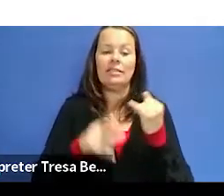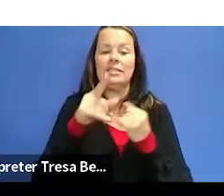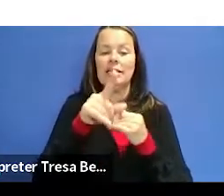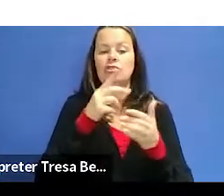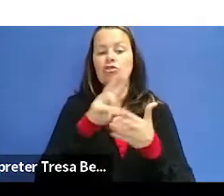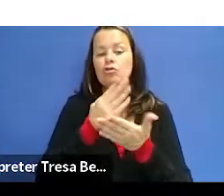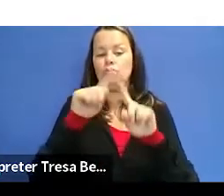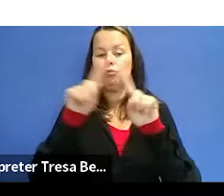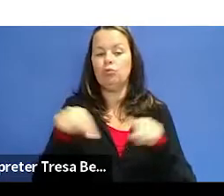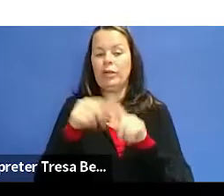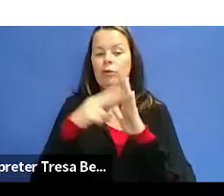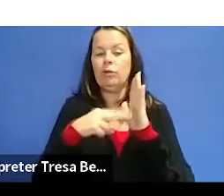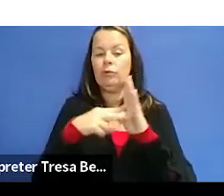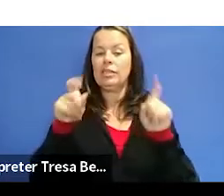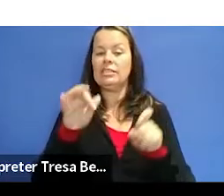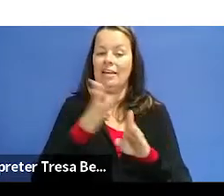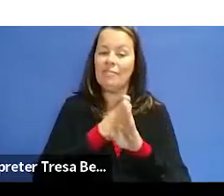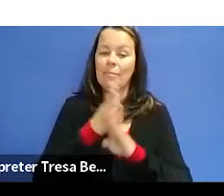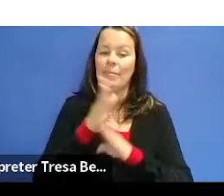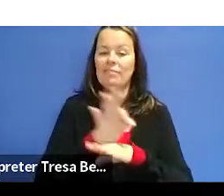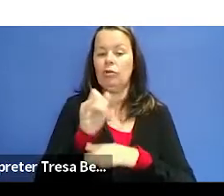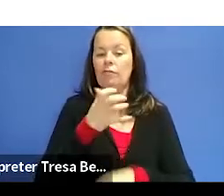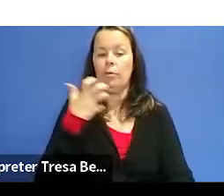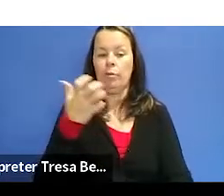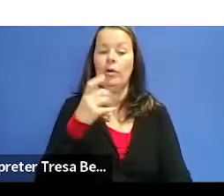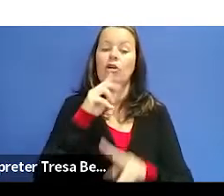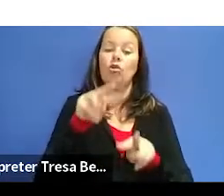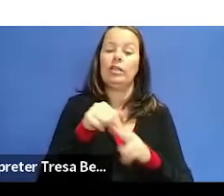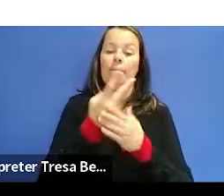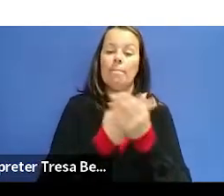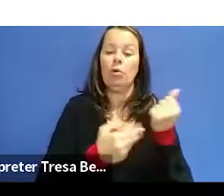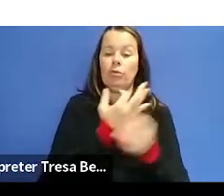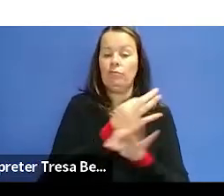We looked at free and paid on the iOS apple store and the Google play store.